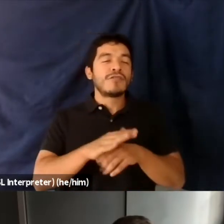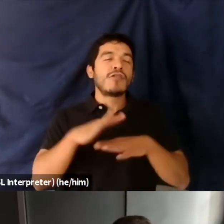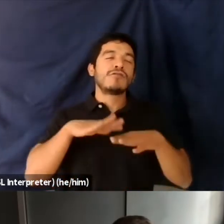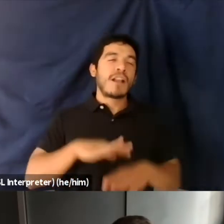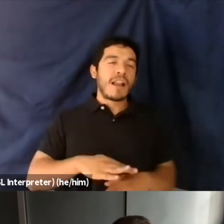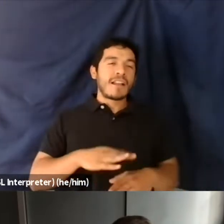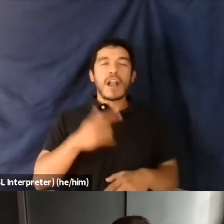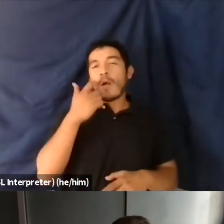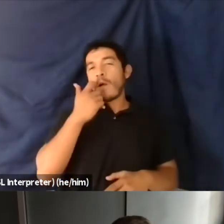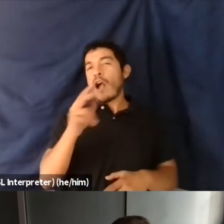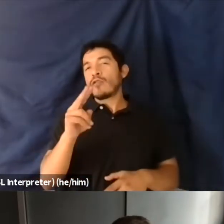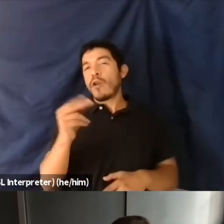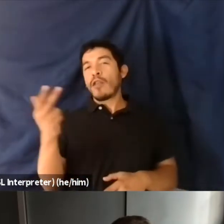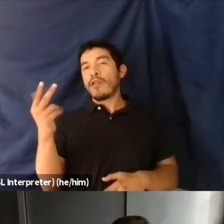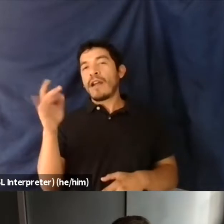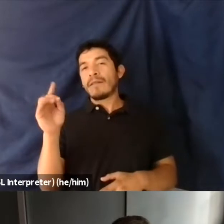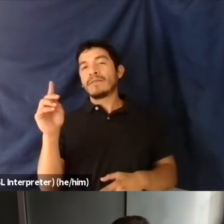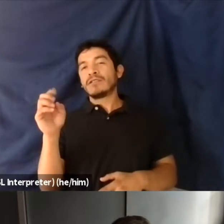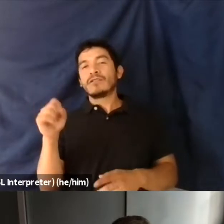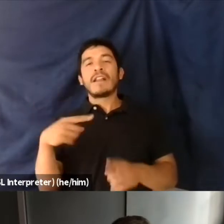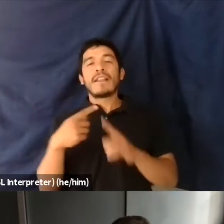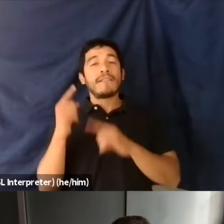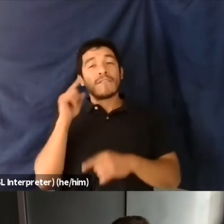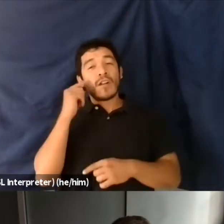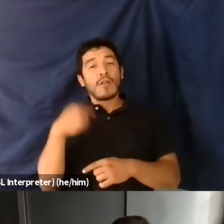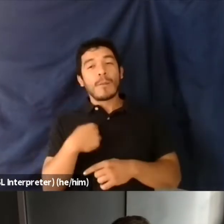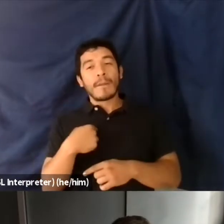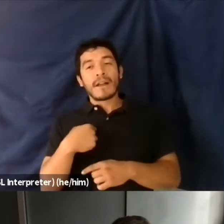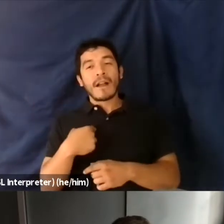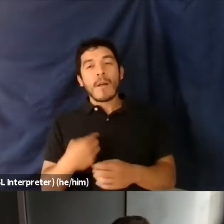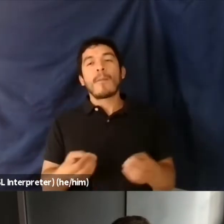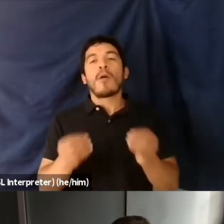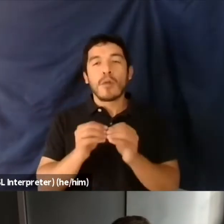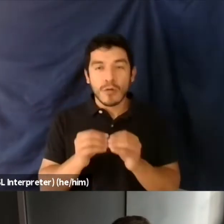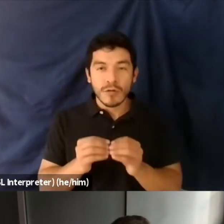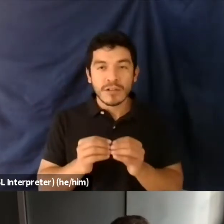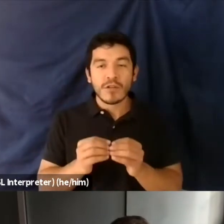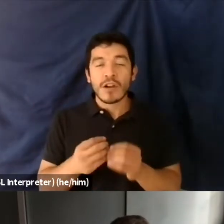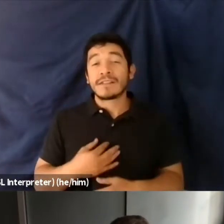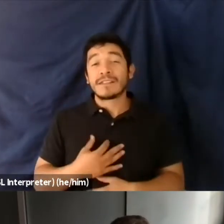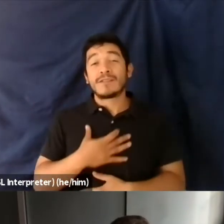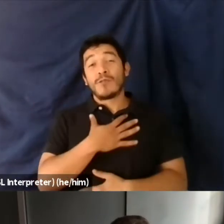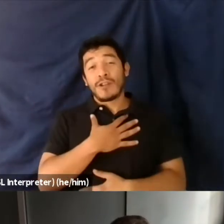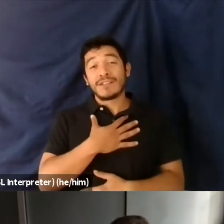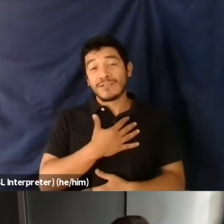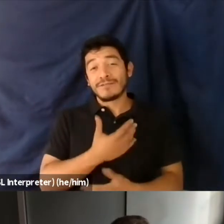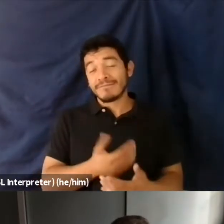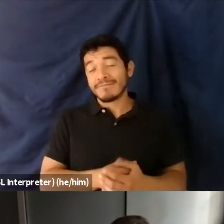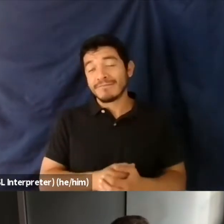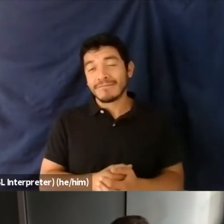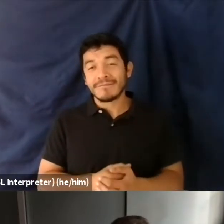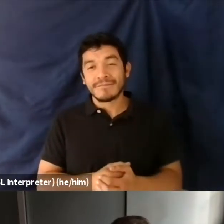And that was kind of like, for me, one of the more inspirational textures I was taking.